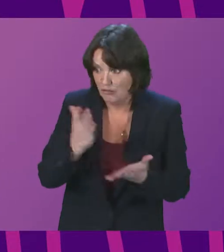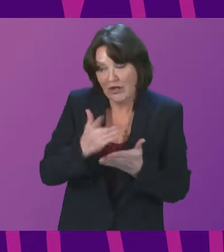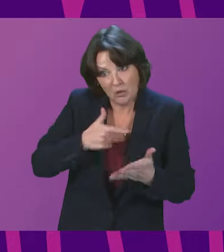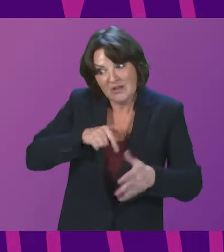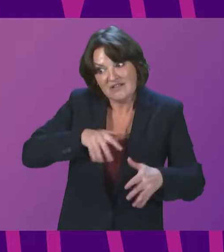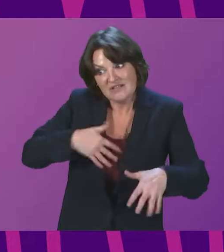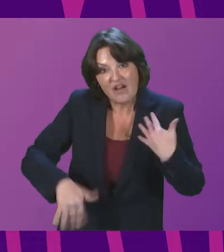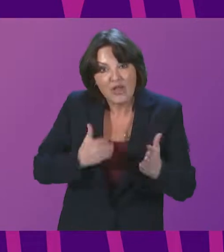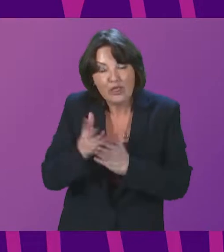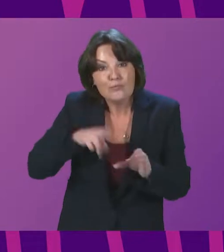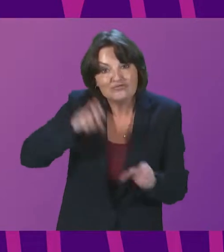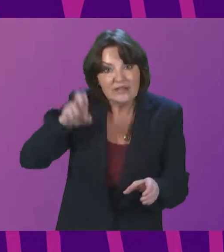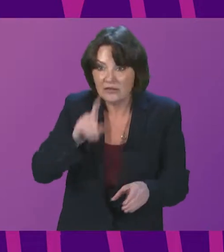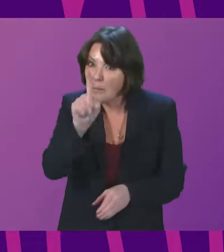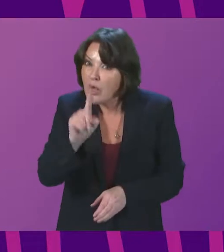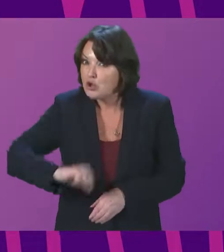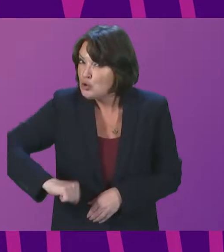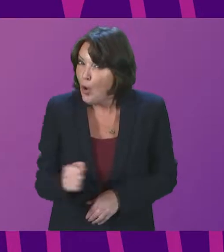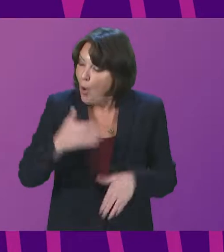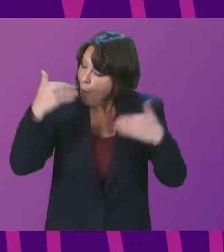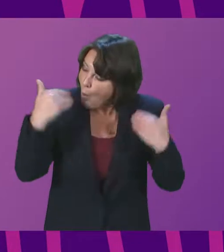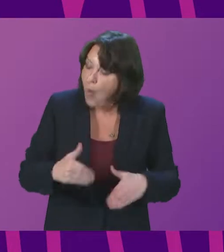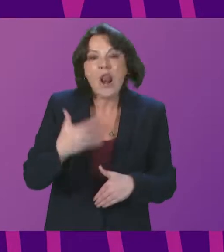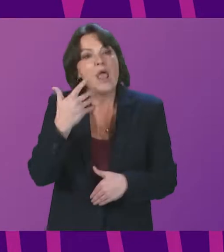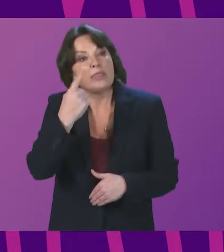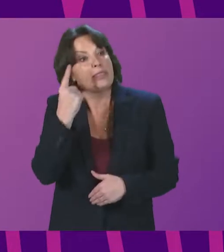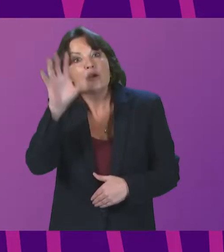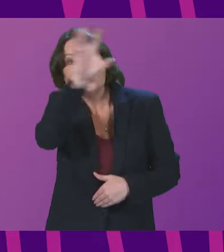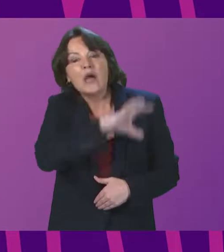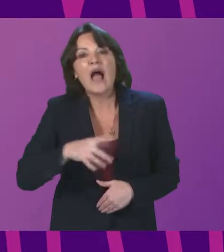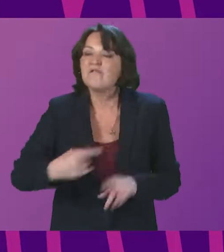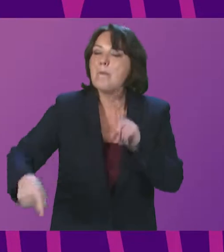Scotland is now the only part of the UK with a positive trade balance in goods.